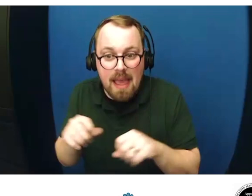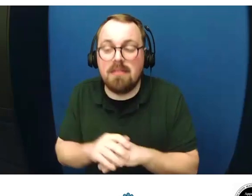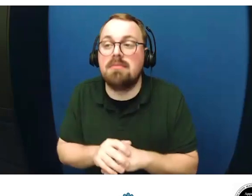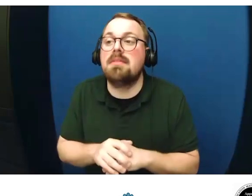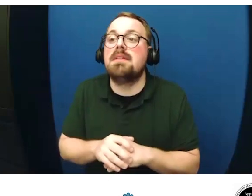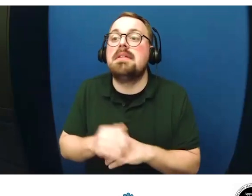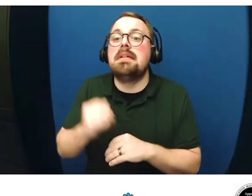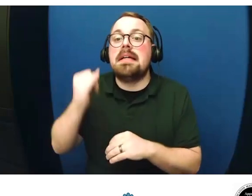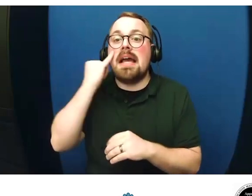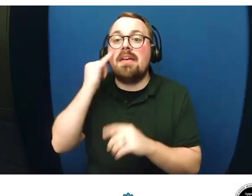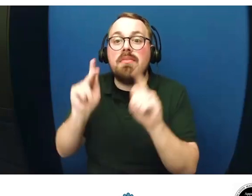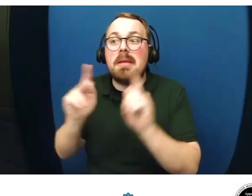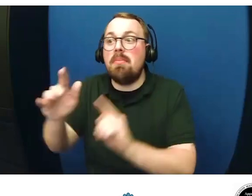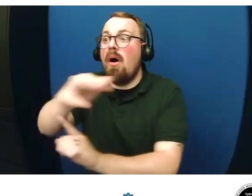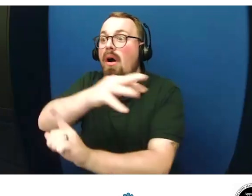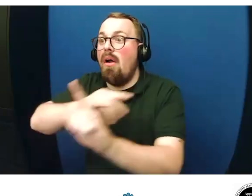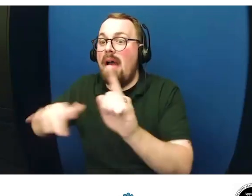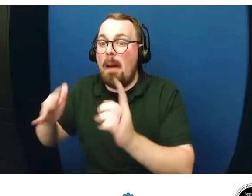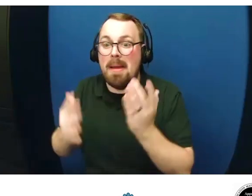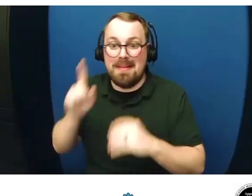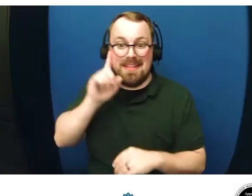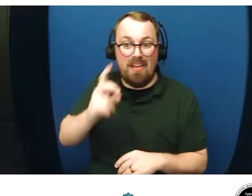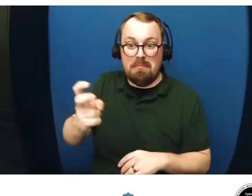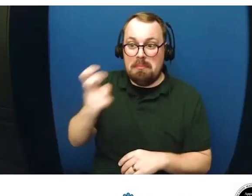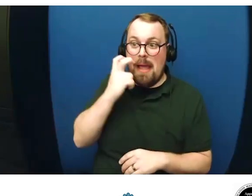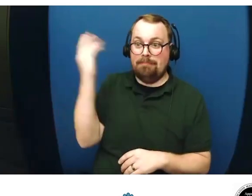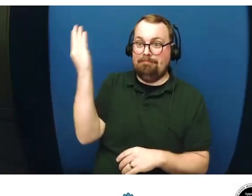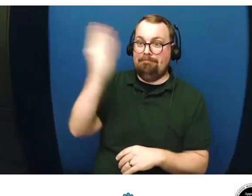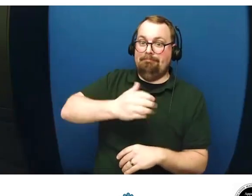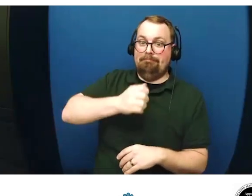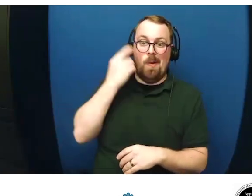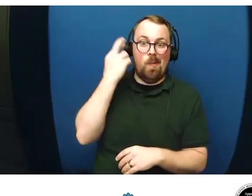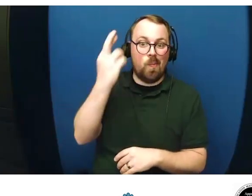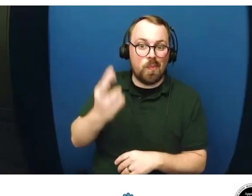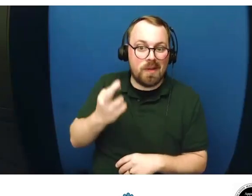around them. They may not know that they're there. They may not know who they are,